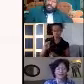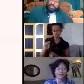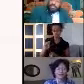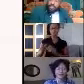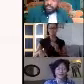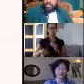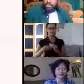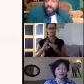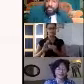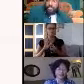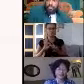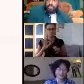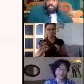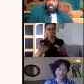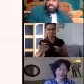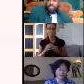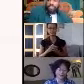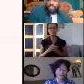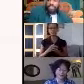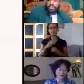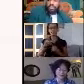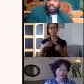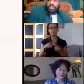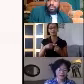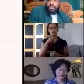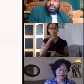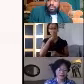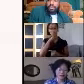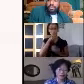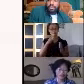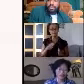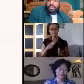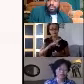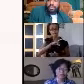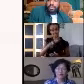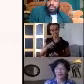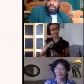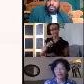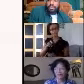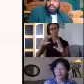about the reporter asking, “What are you going to do about it?” That reporter is